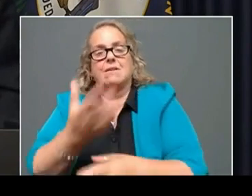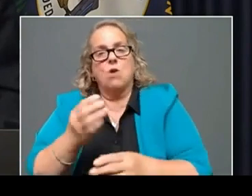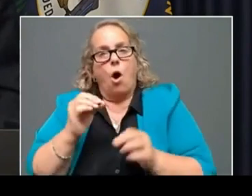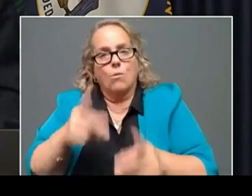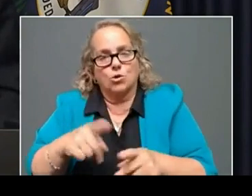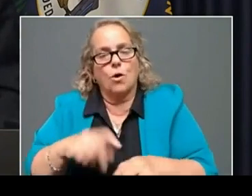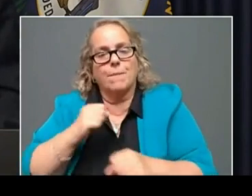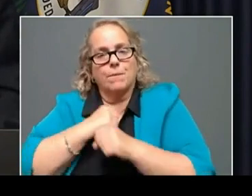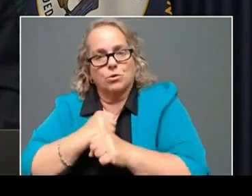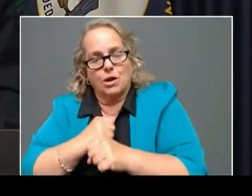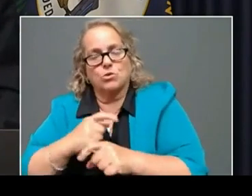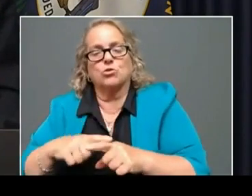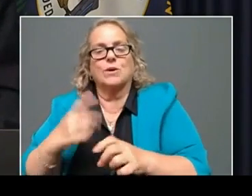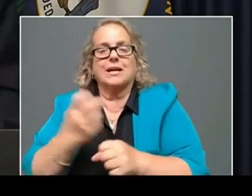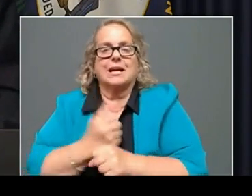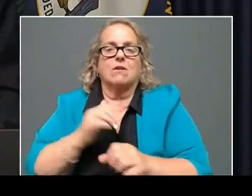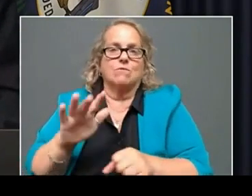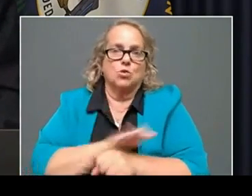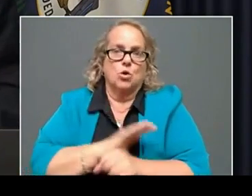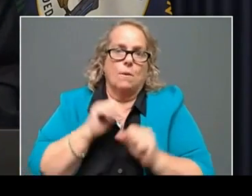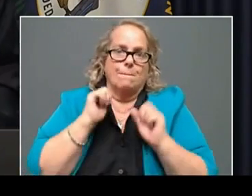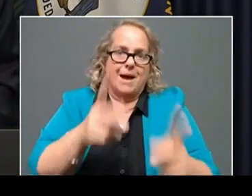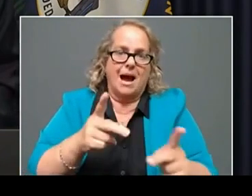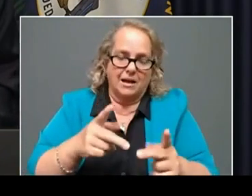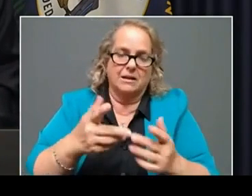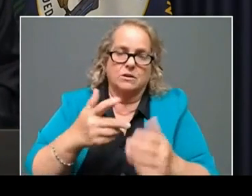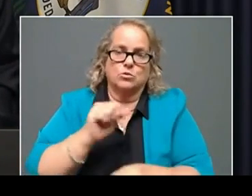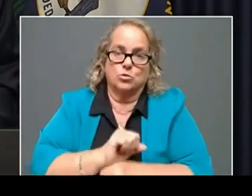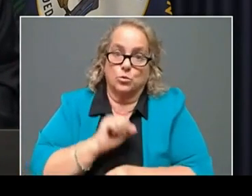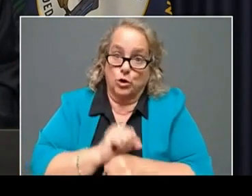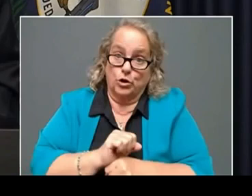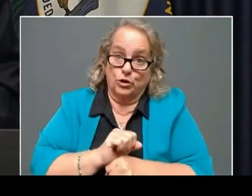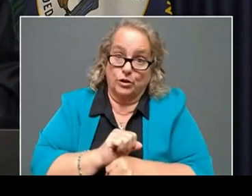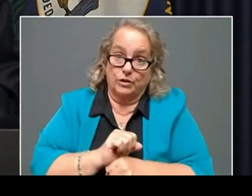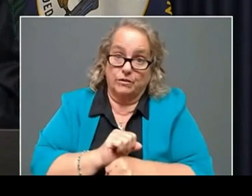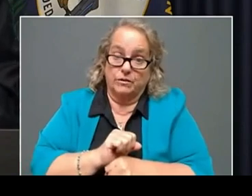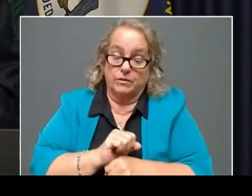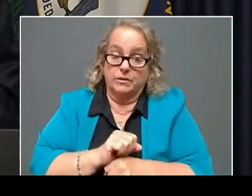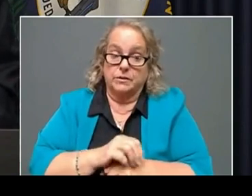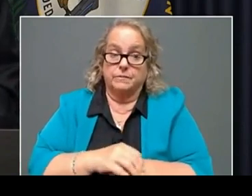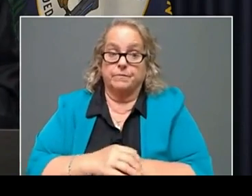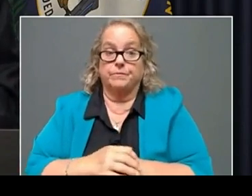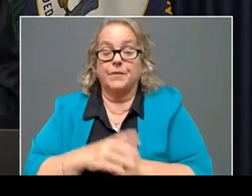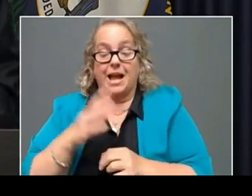get back out in society, including getting back to work and people need to